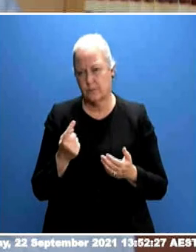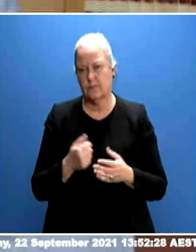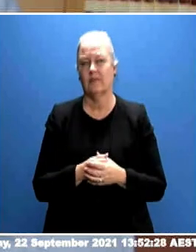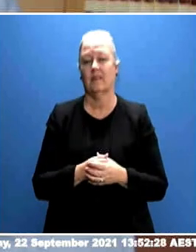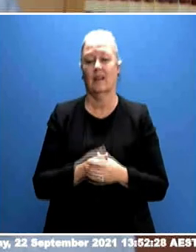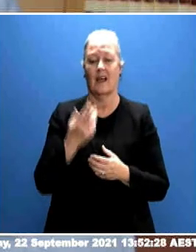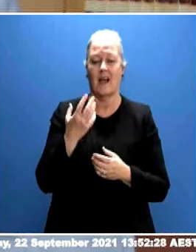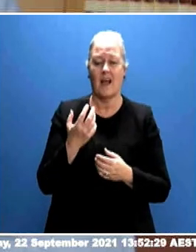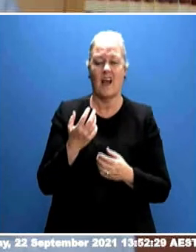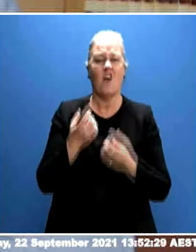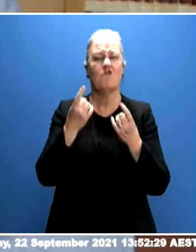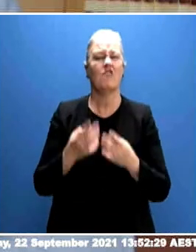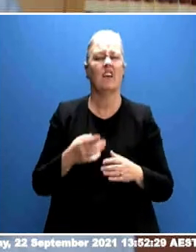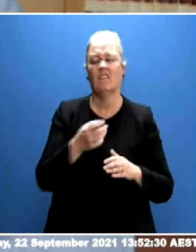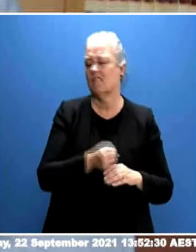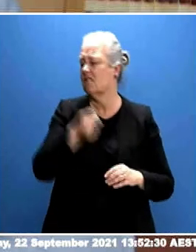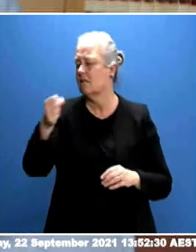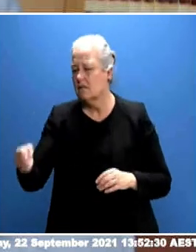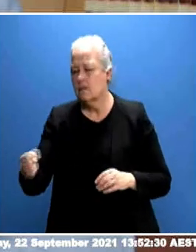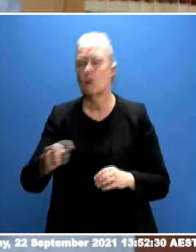or that there is an interim protection order.